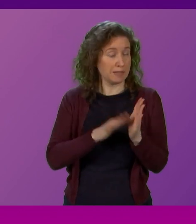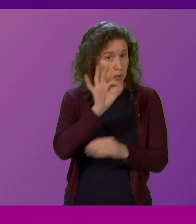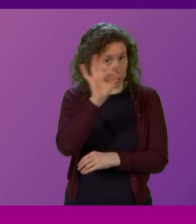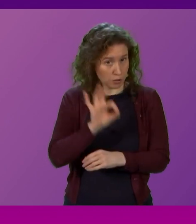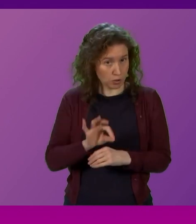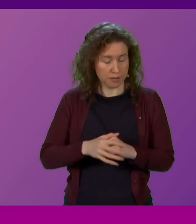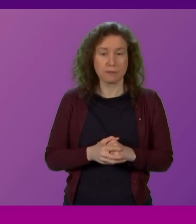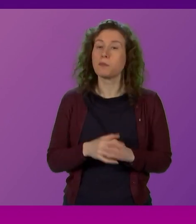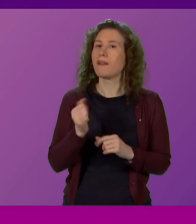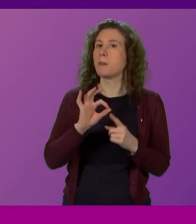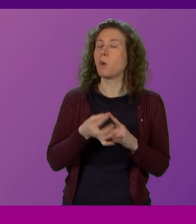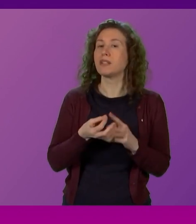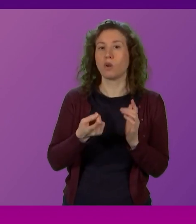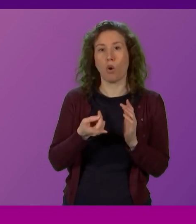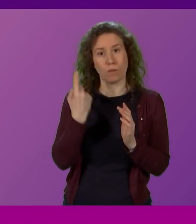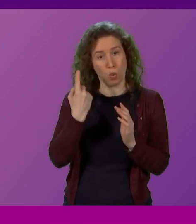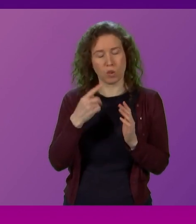On a point of order, Presiding Officer.